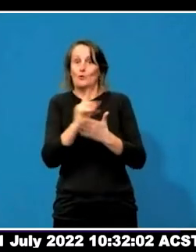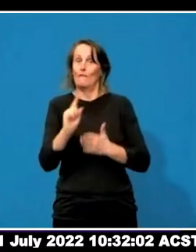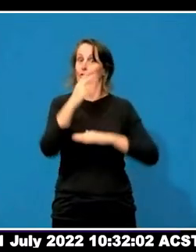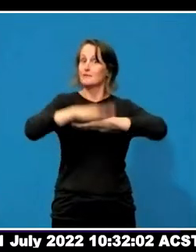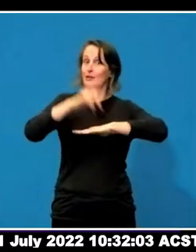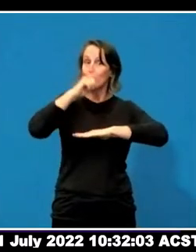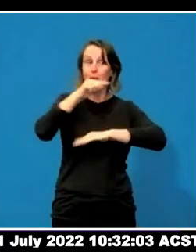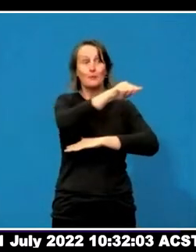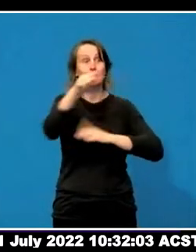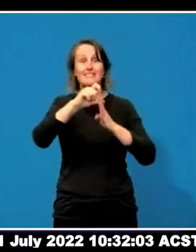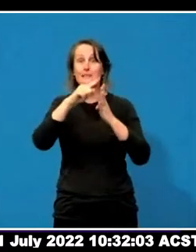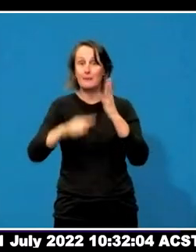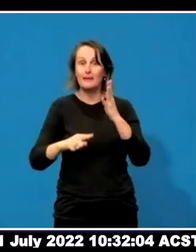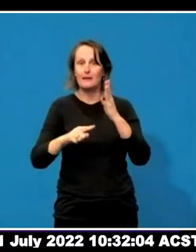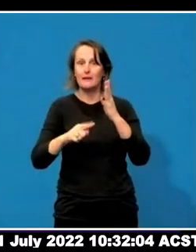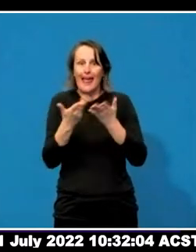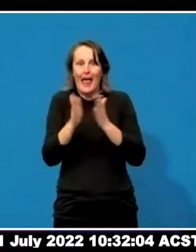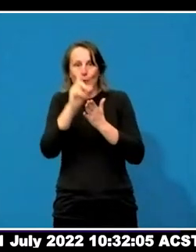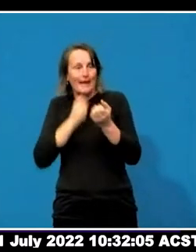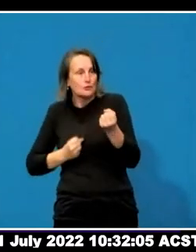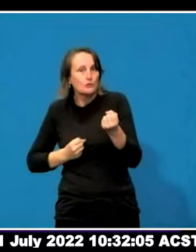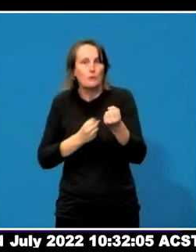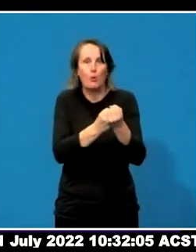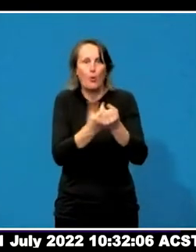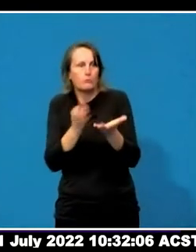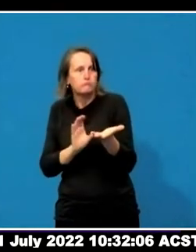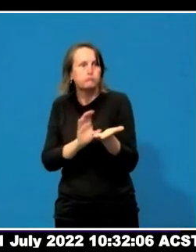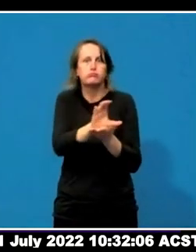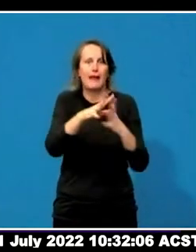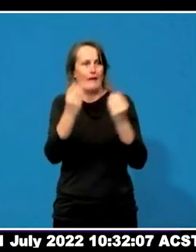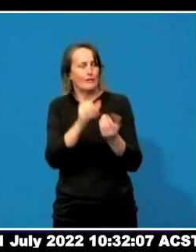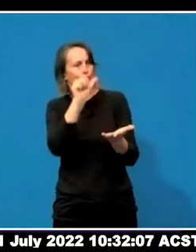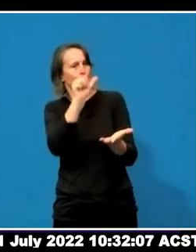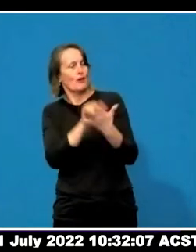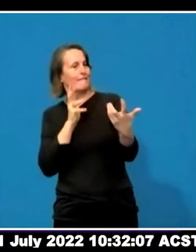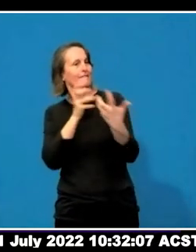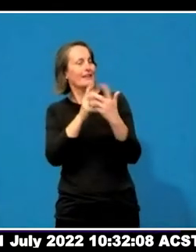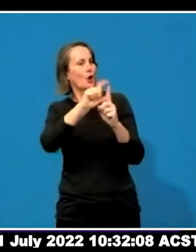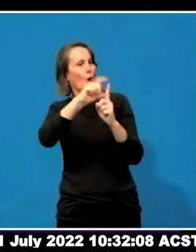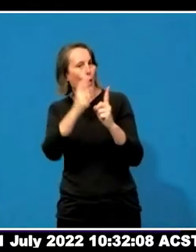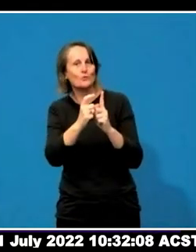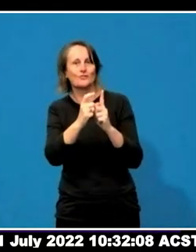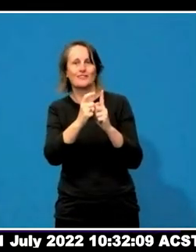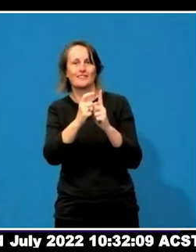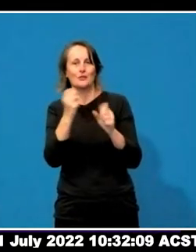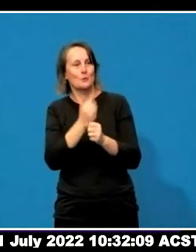supports they need in a manner that is culturally appropriate and makes best use of the available resources.